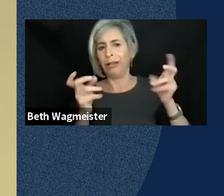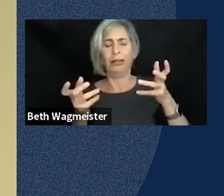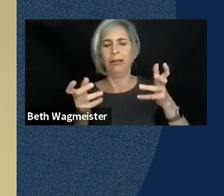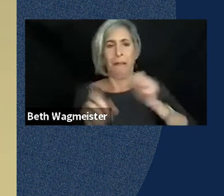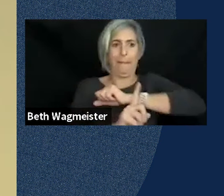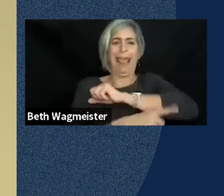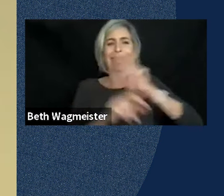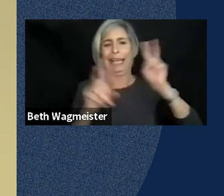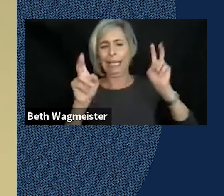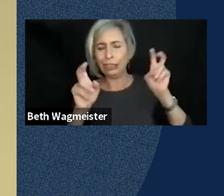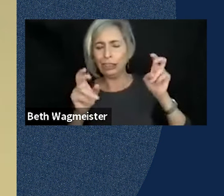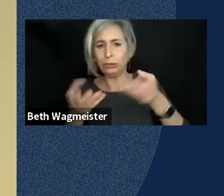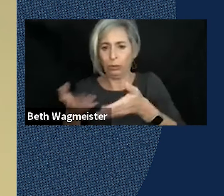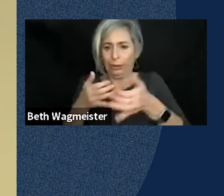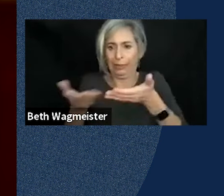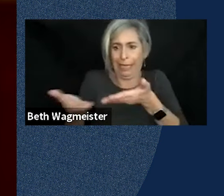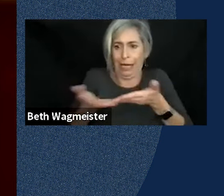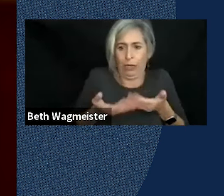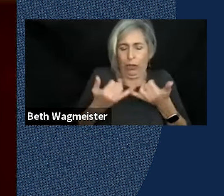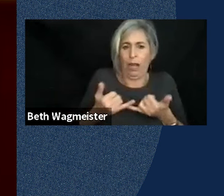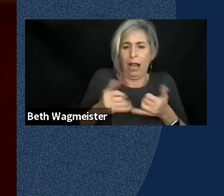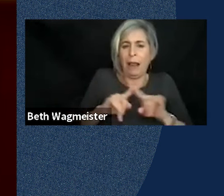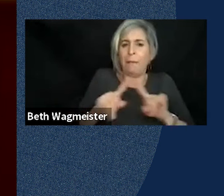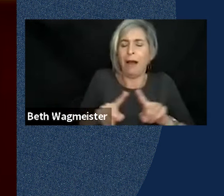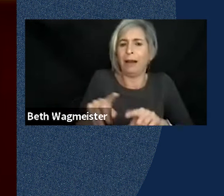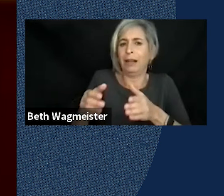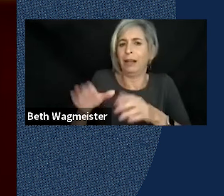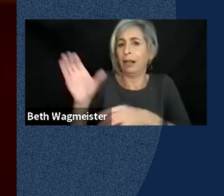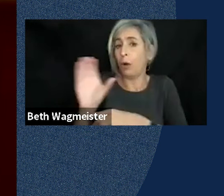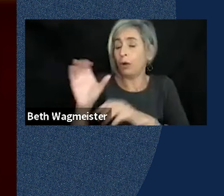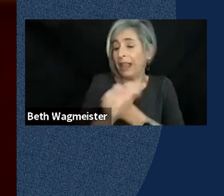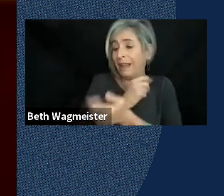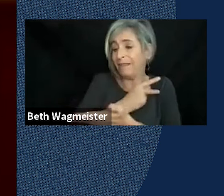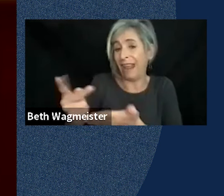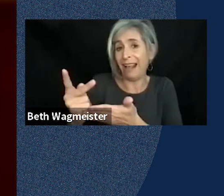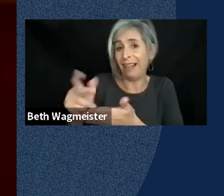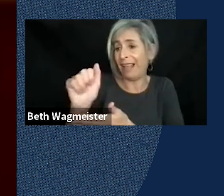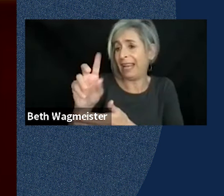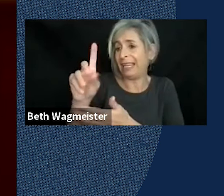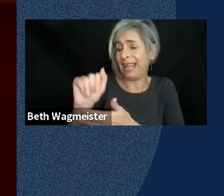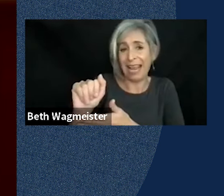so components can fail ADA requirements, and actually perform better and human visual tasks.